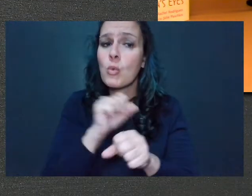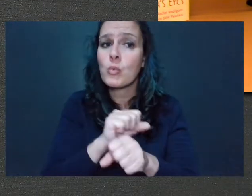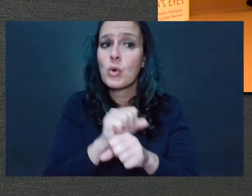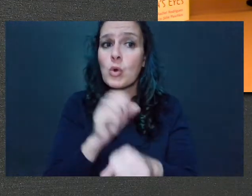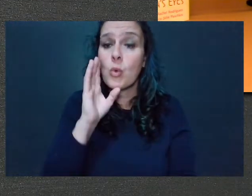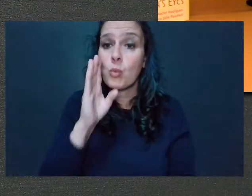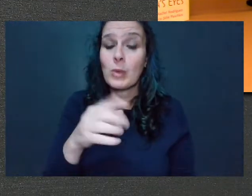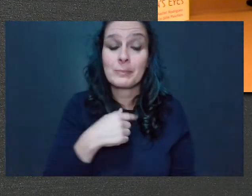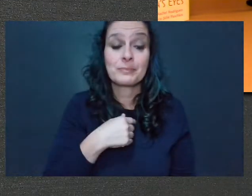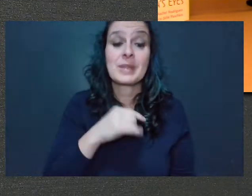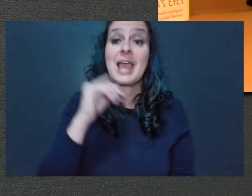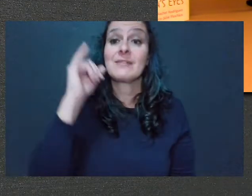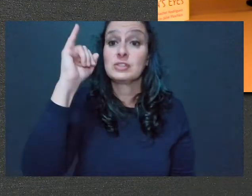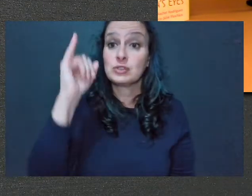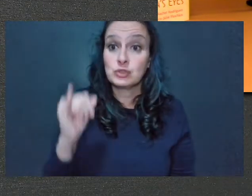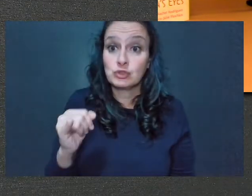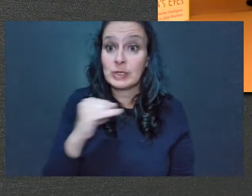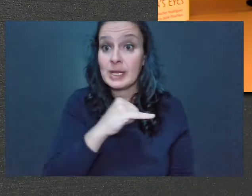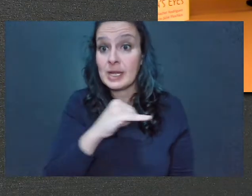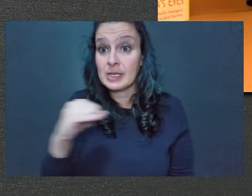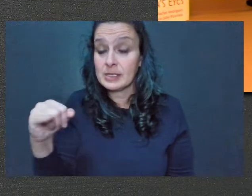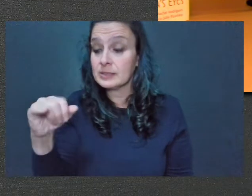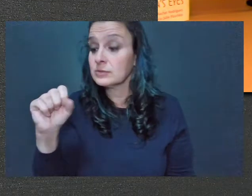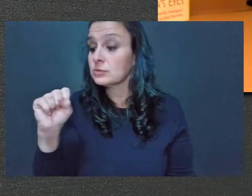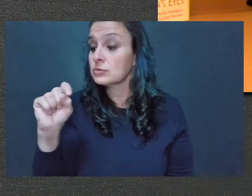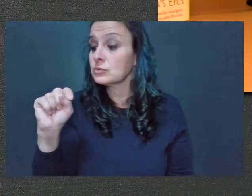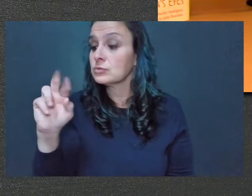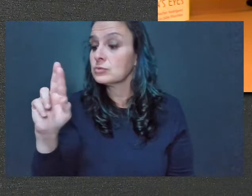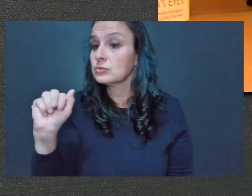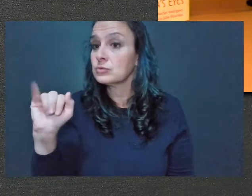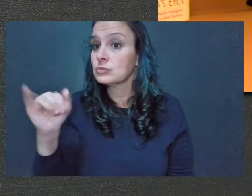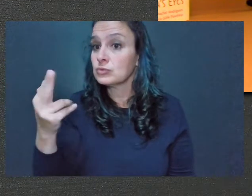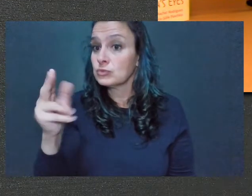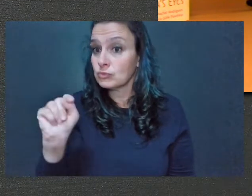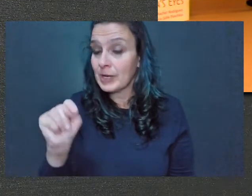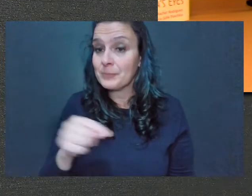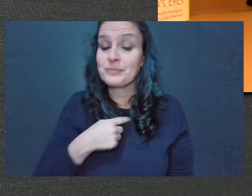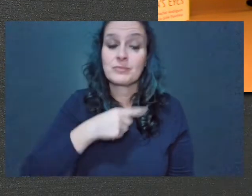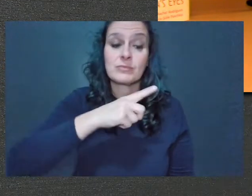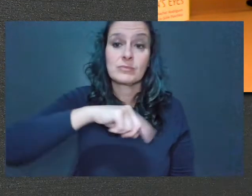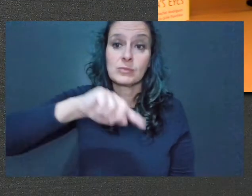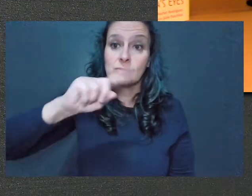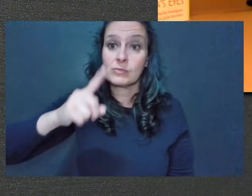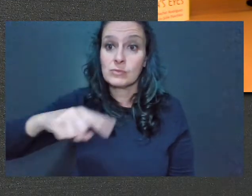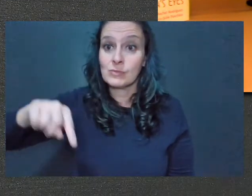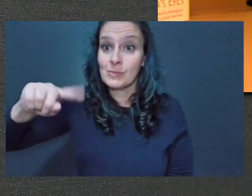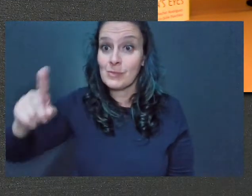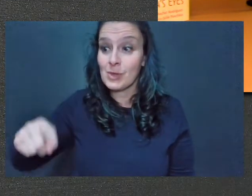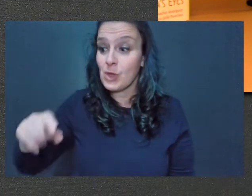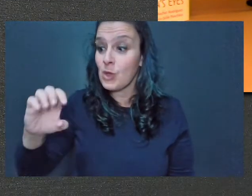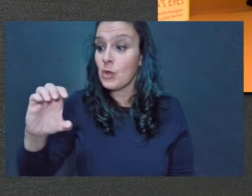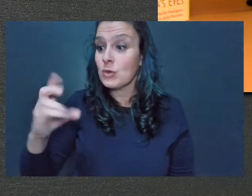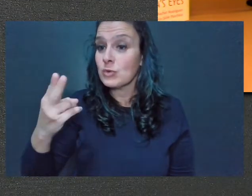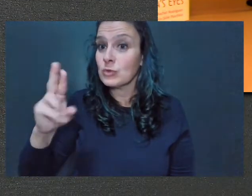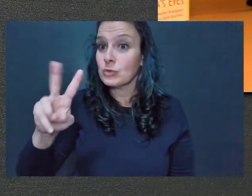We have straight, curvy, and zigzag. The last thing I want to talk to you about is shapes.